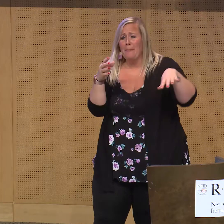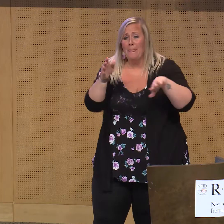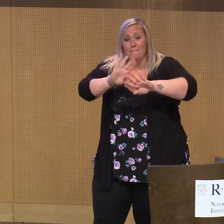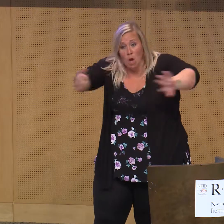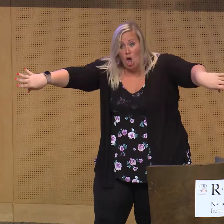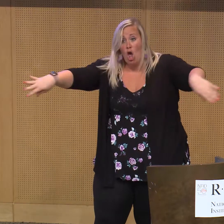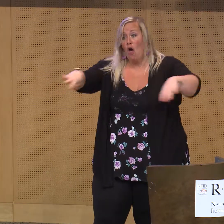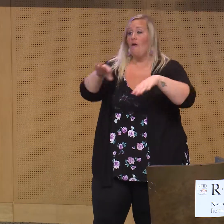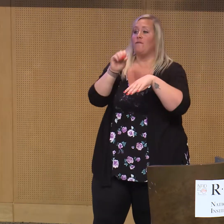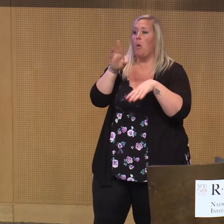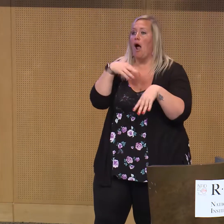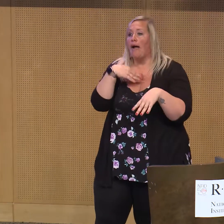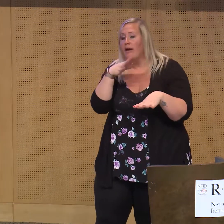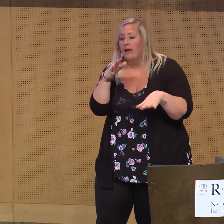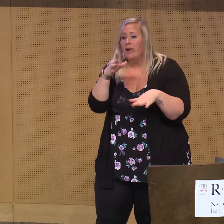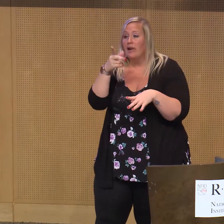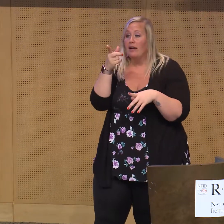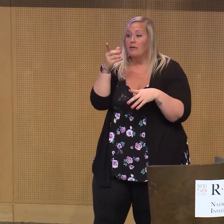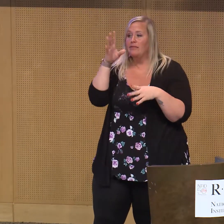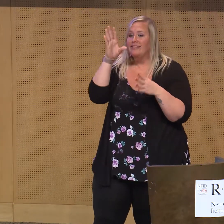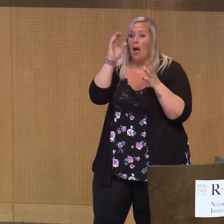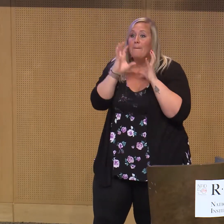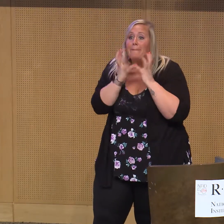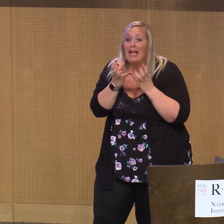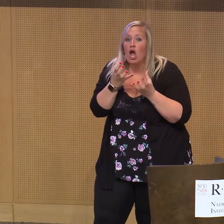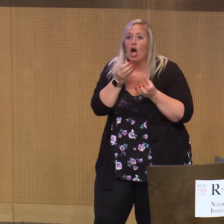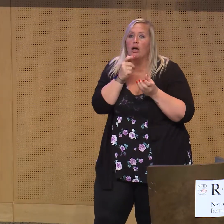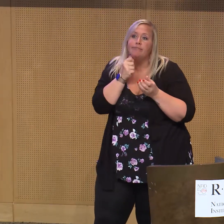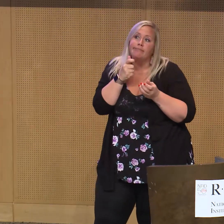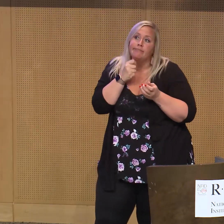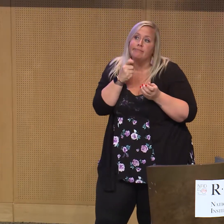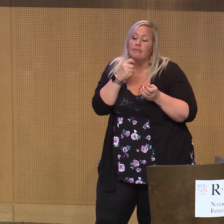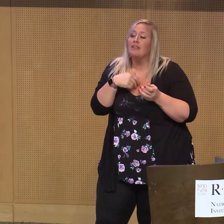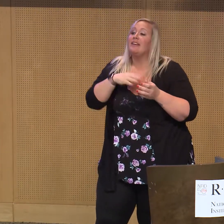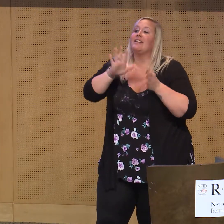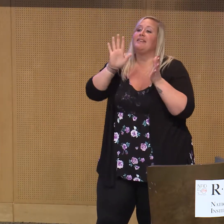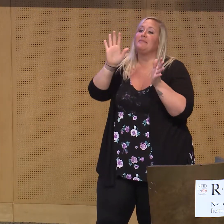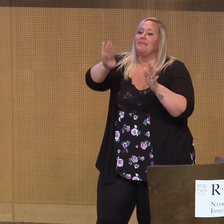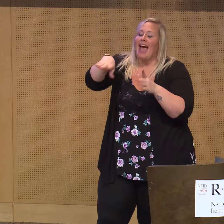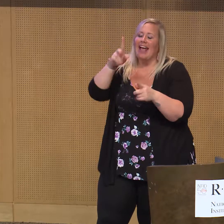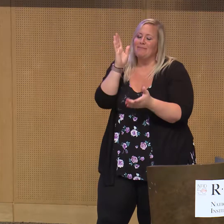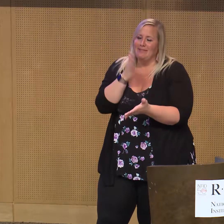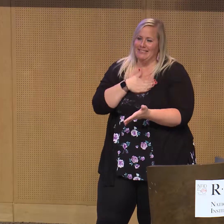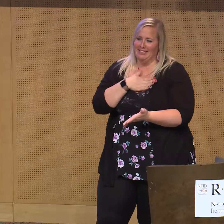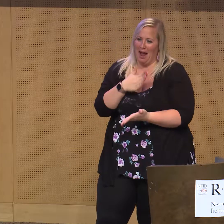to move their chairs back or sit in a place where I can see them. Or if someone's always tugging at their beard,